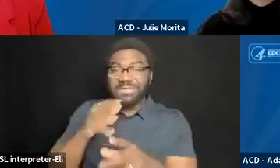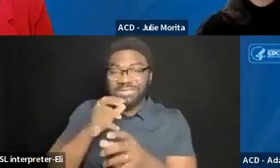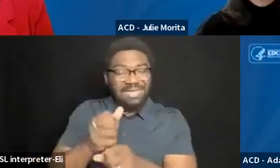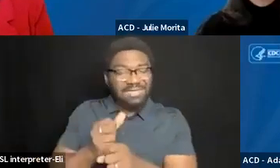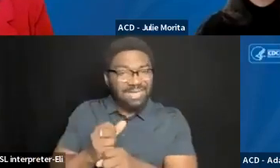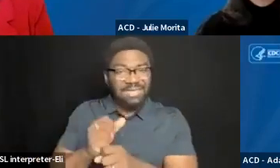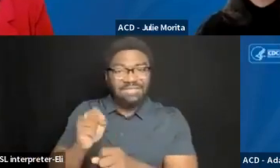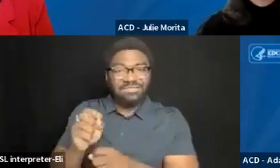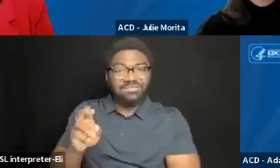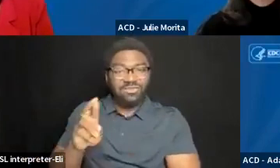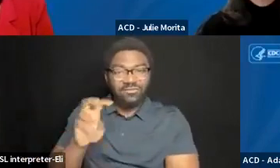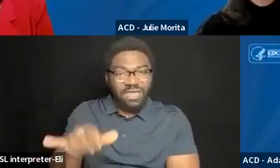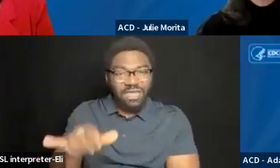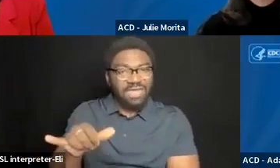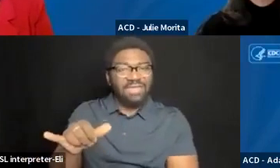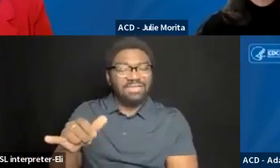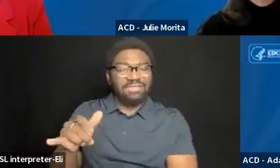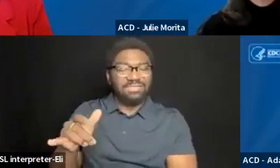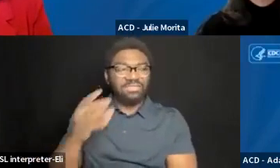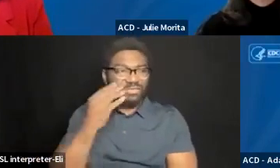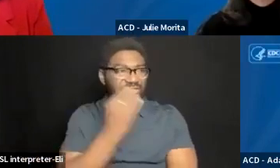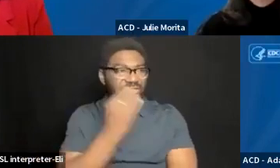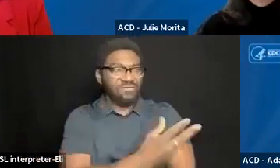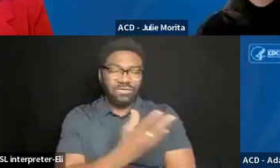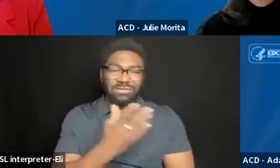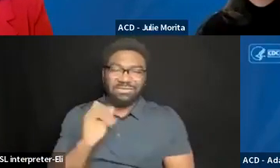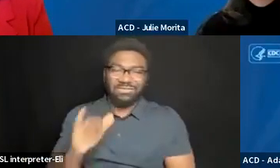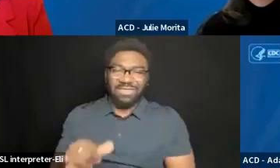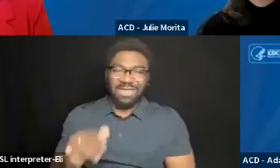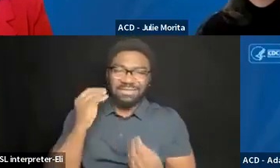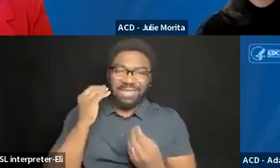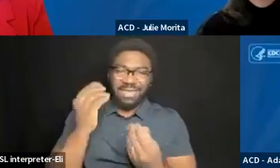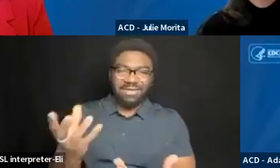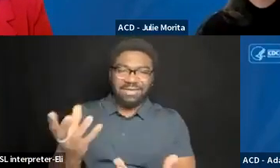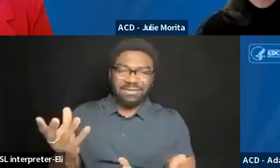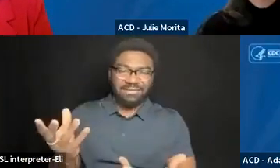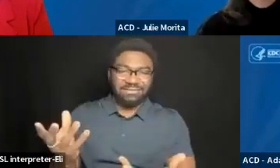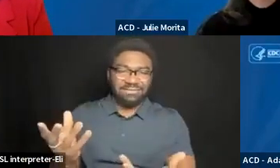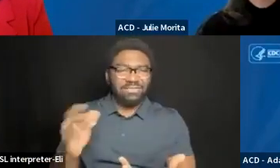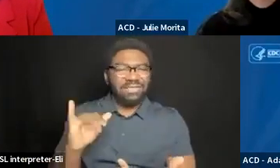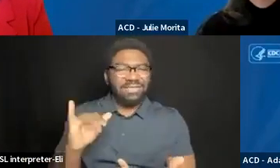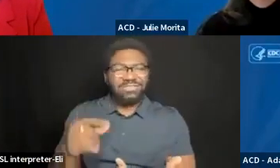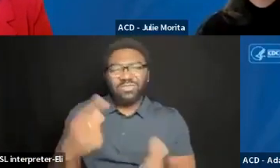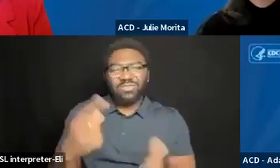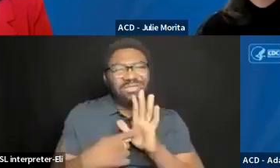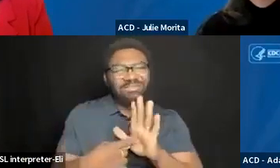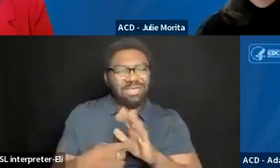That just gives you an example. If there were an environmental hazard, a spill,